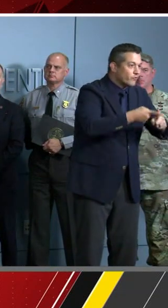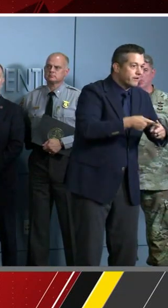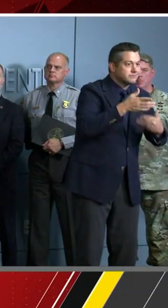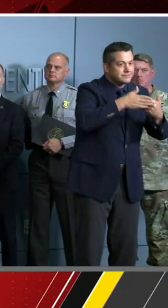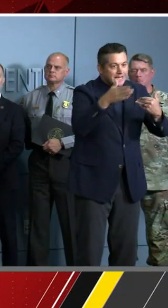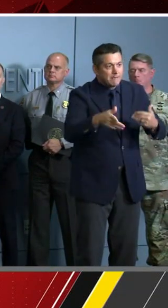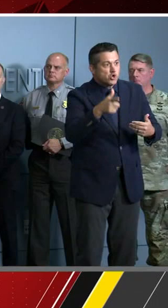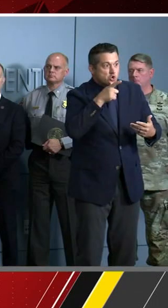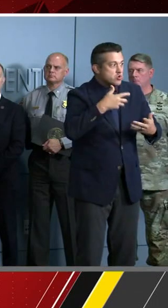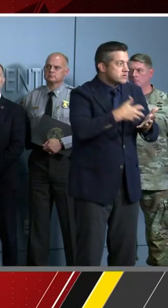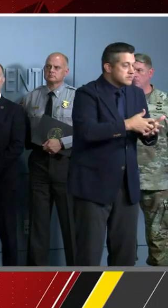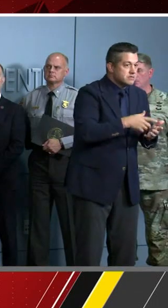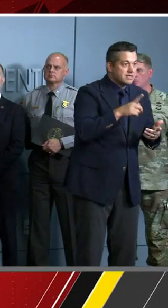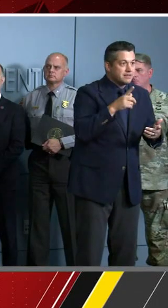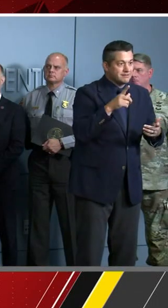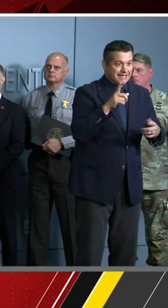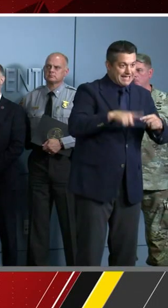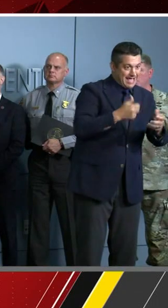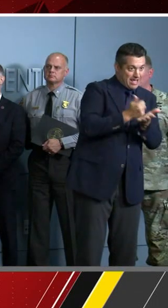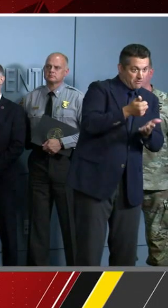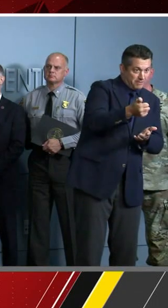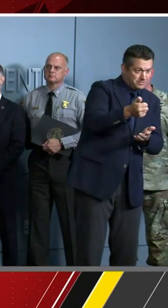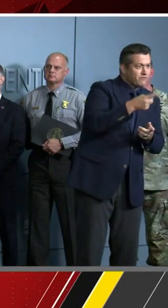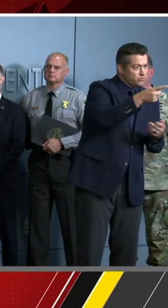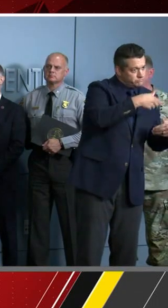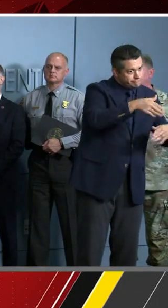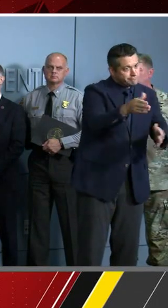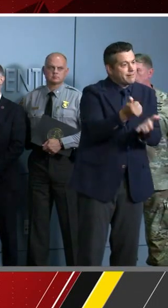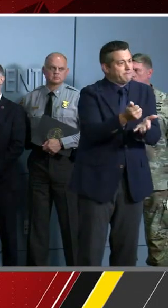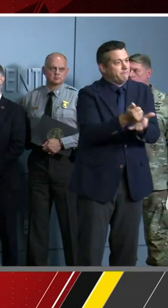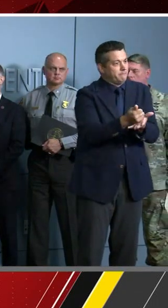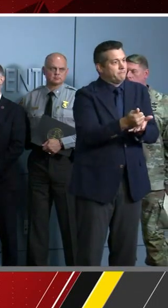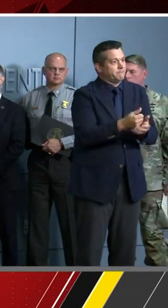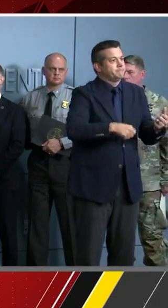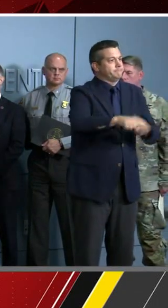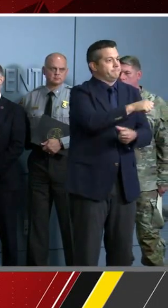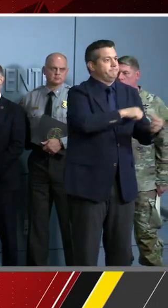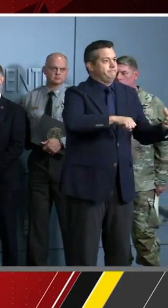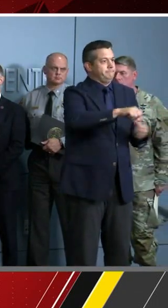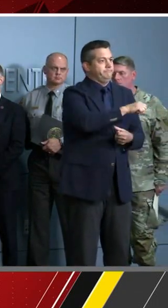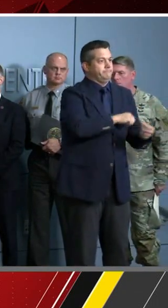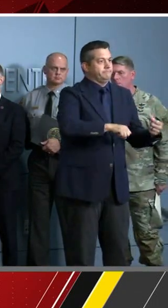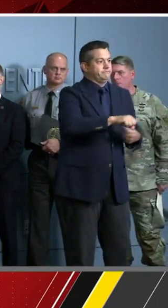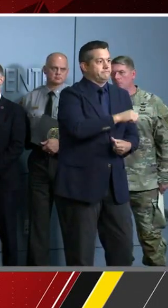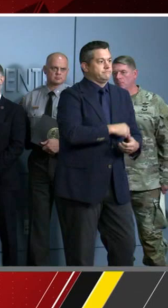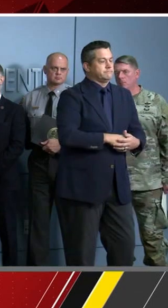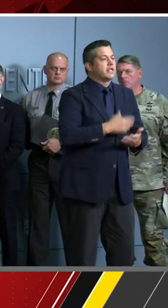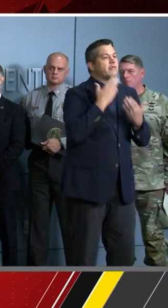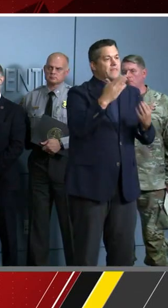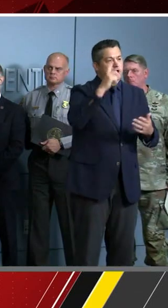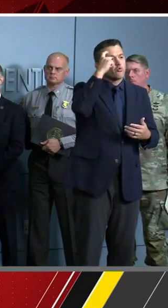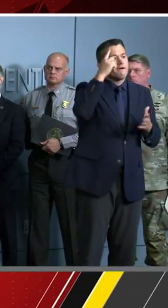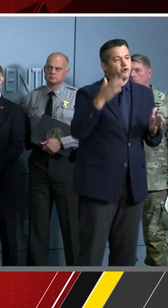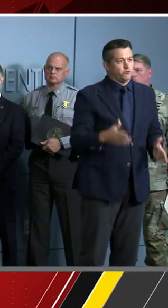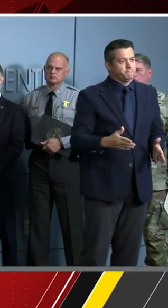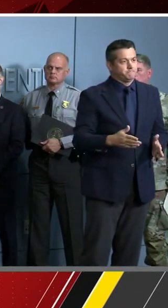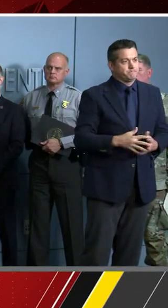vulnerable or need assistance.